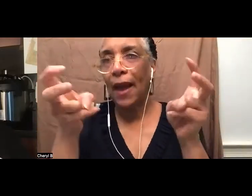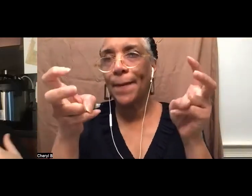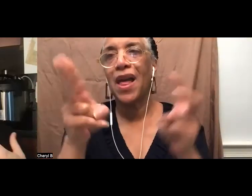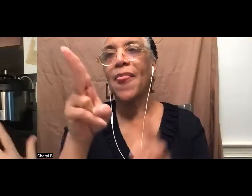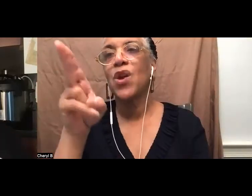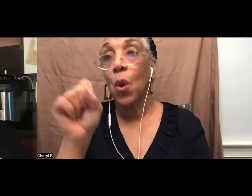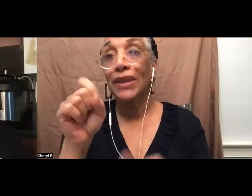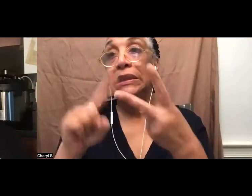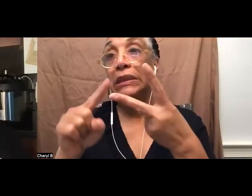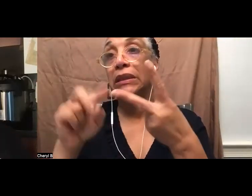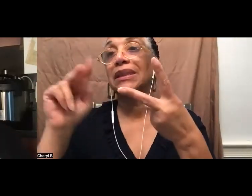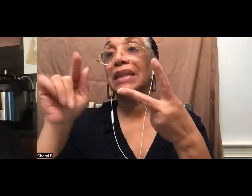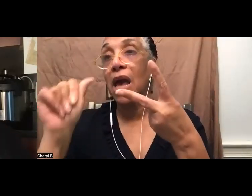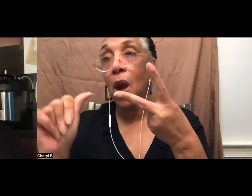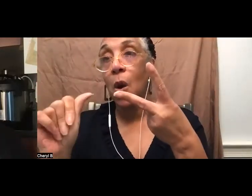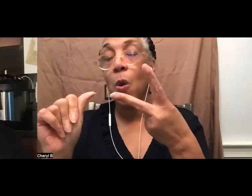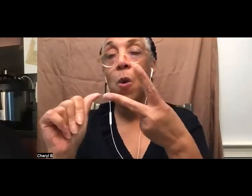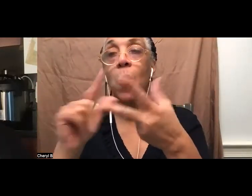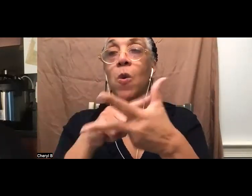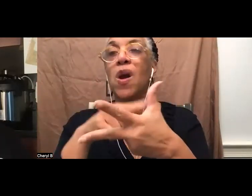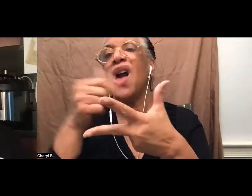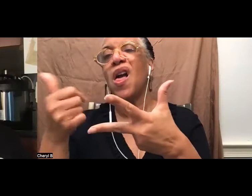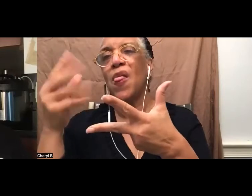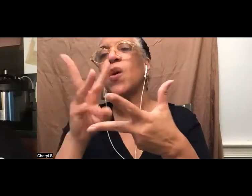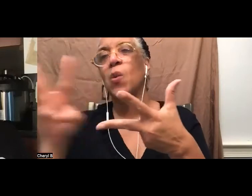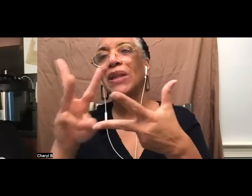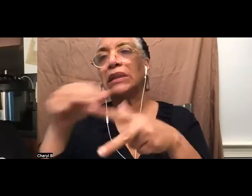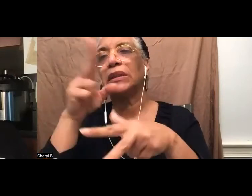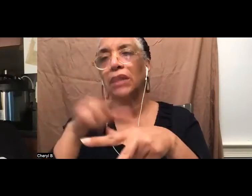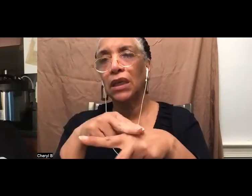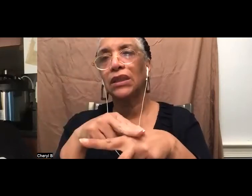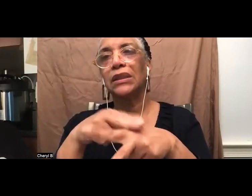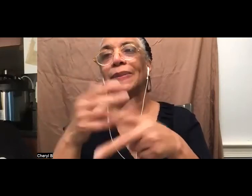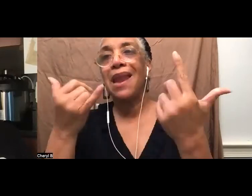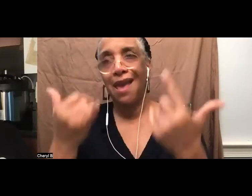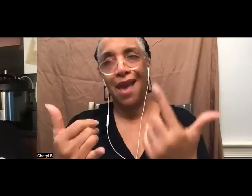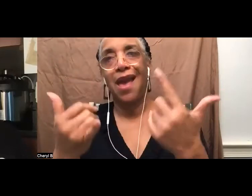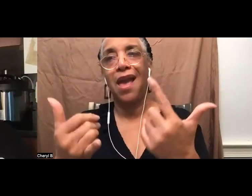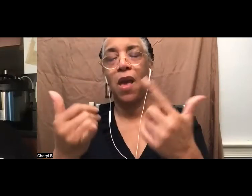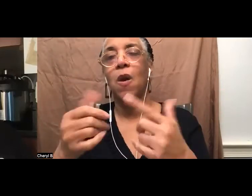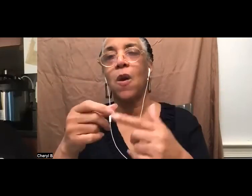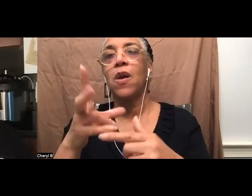other Western nations are arming, training and propping up the Azoff battalion